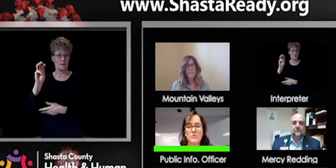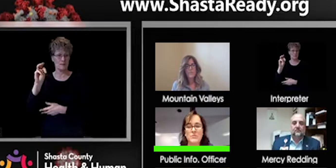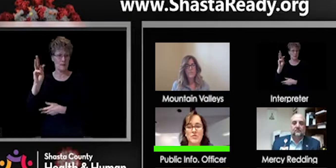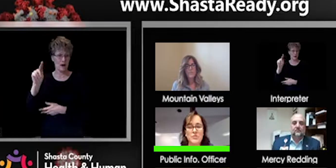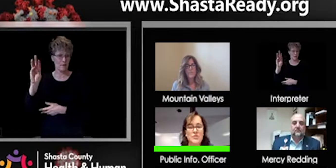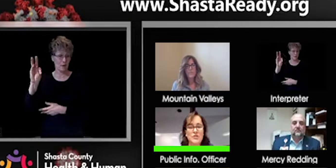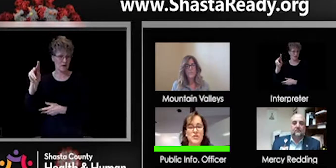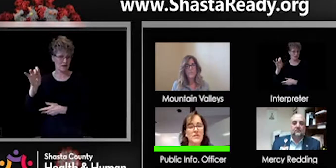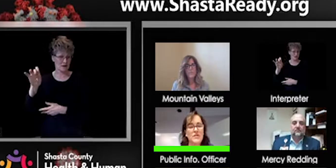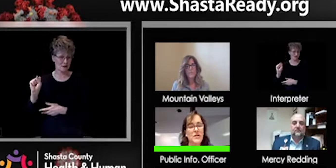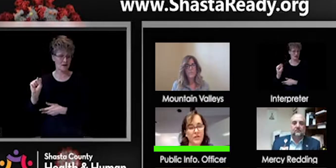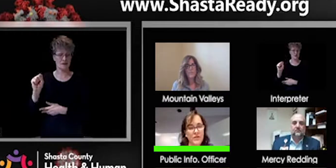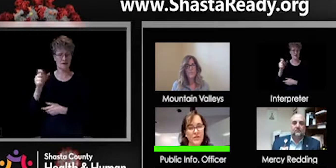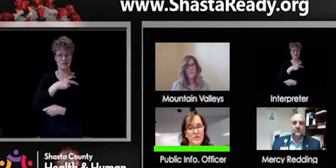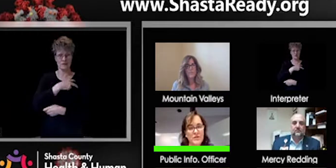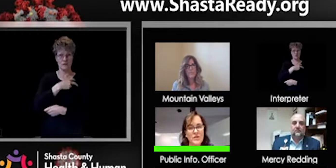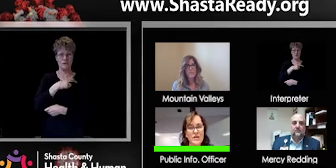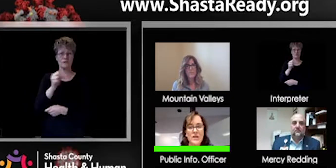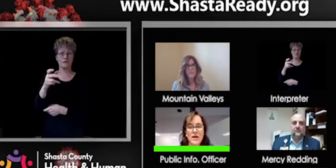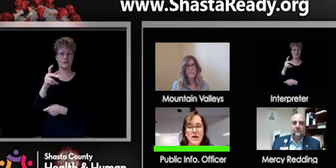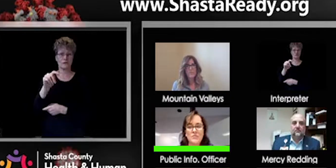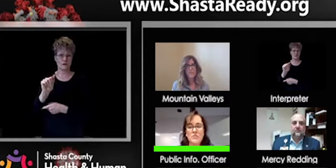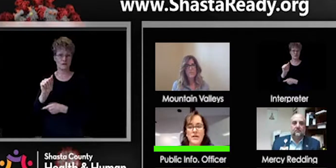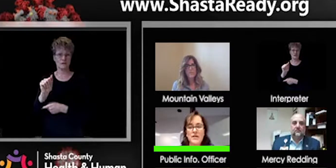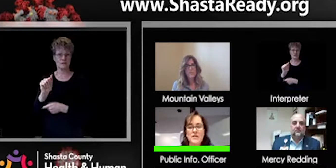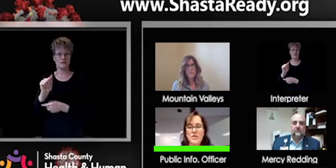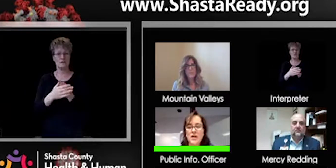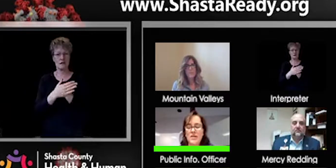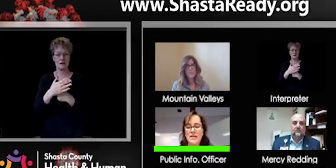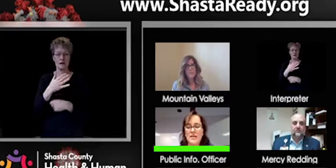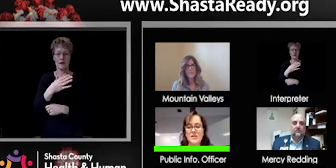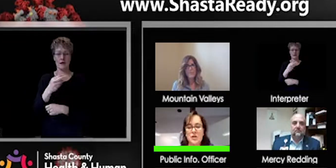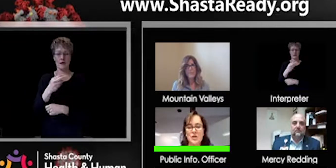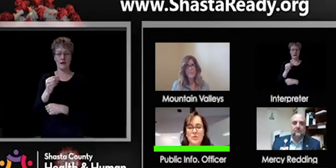Ramstrom who is our Shasta County Health Officer. Do any of you have anything to start with